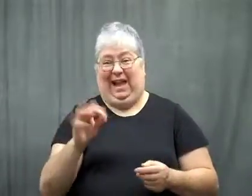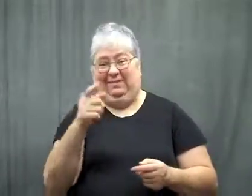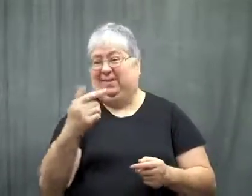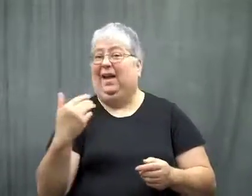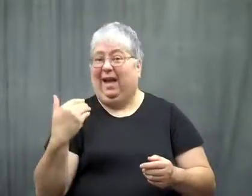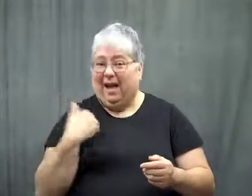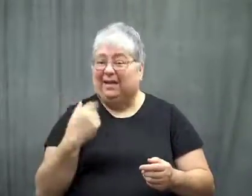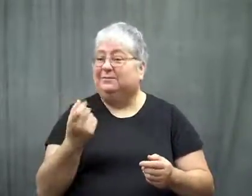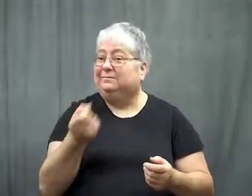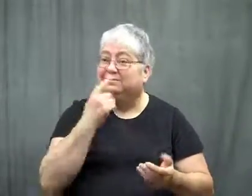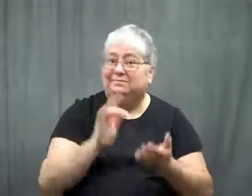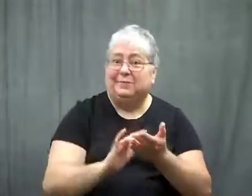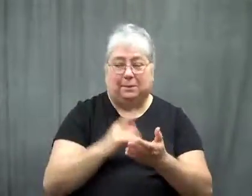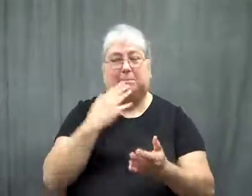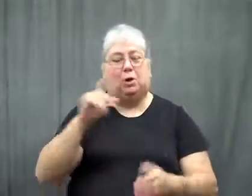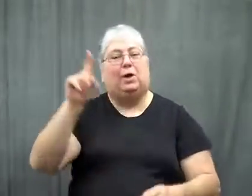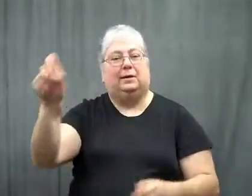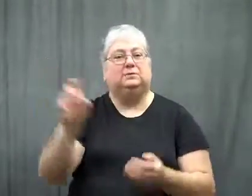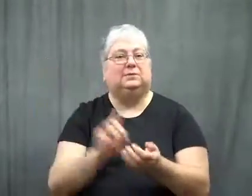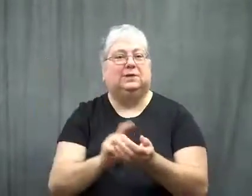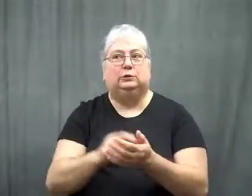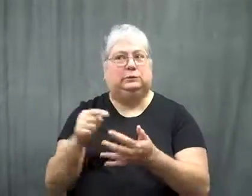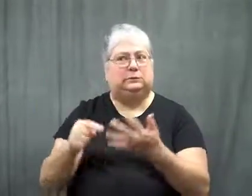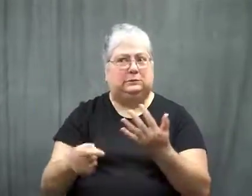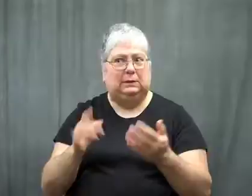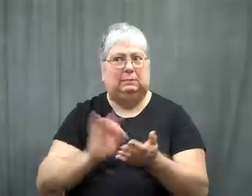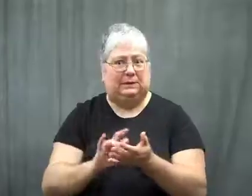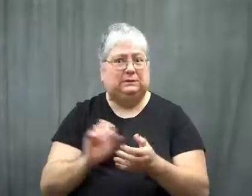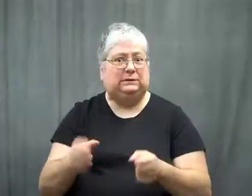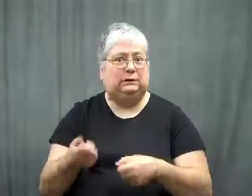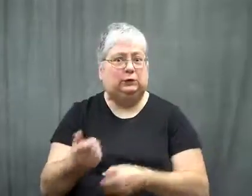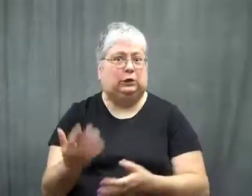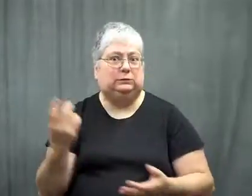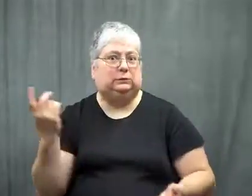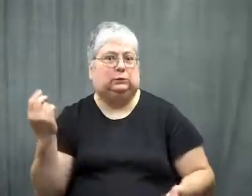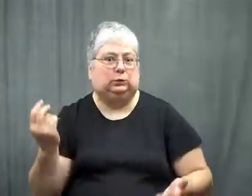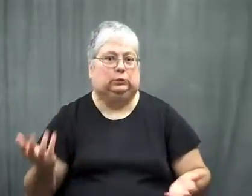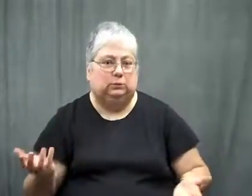If you take such medications, ask your doctor what can be done to reduce risk.